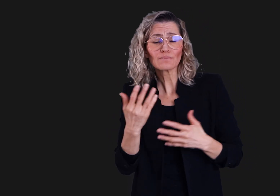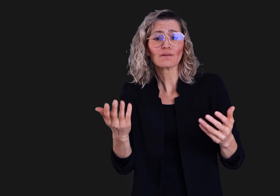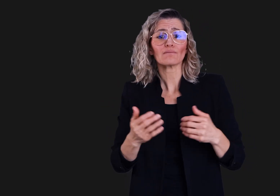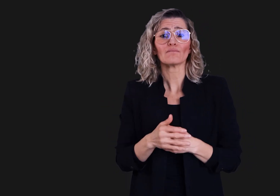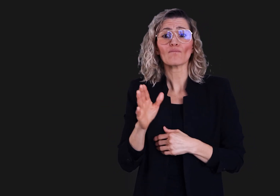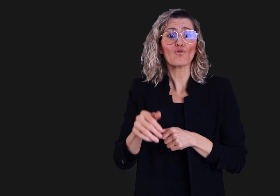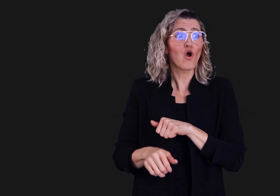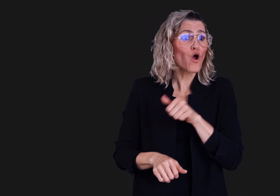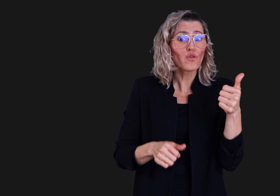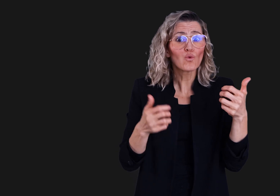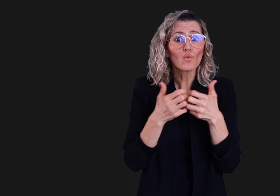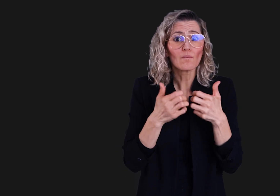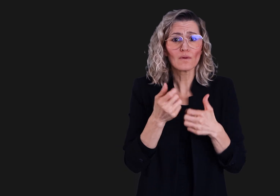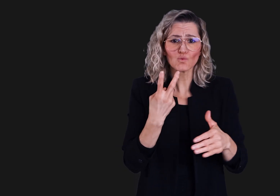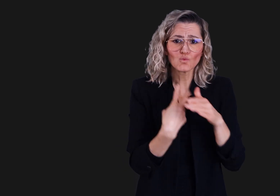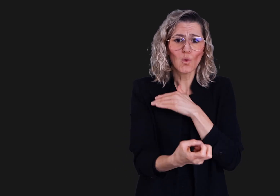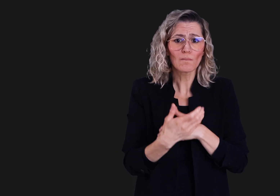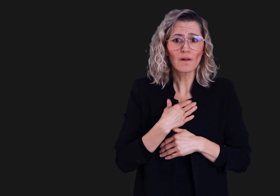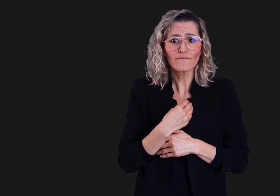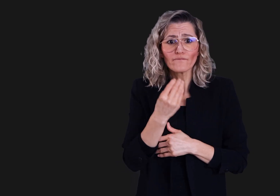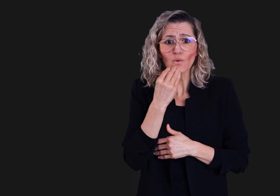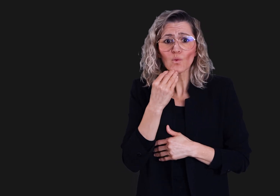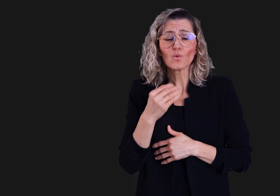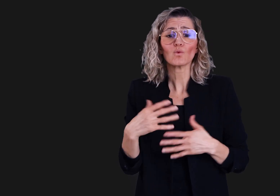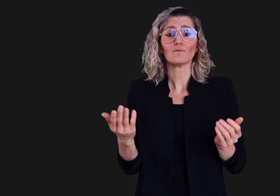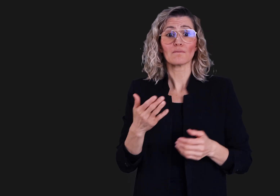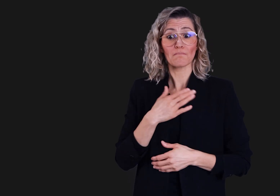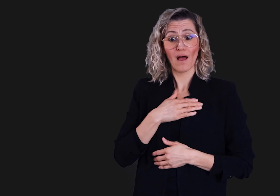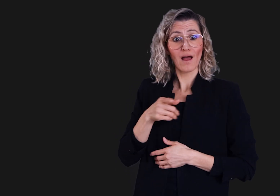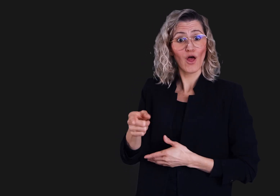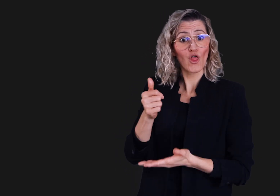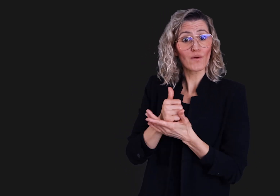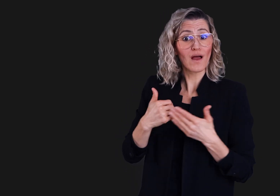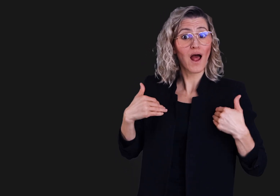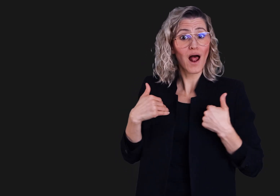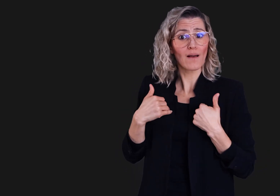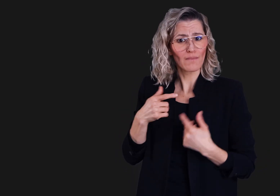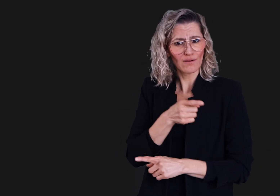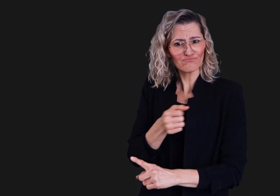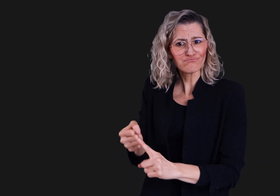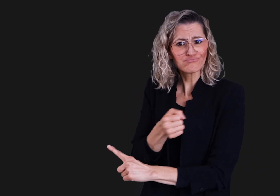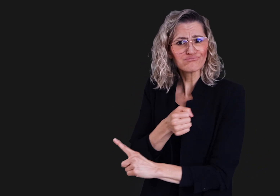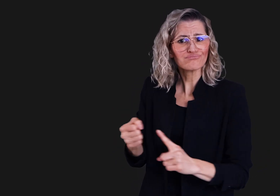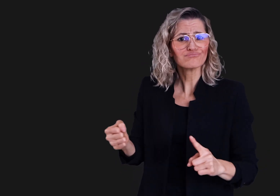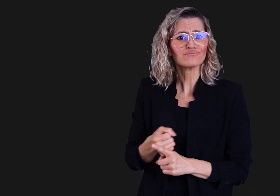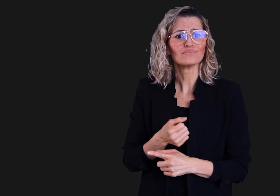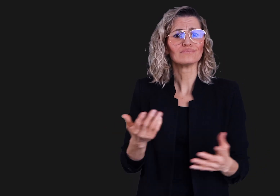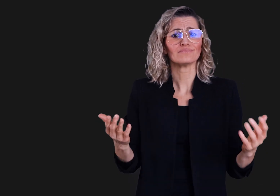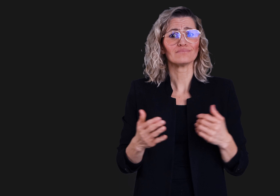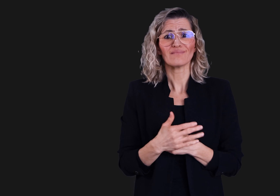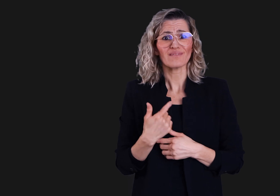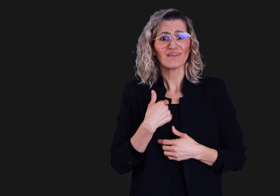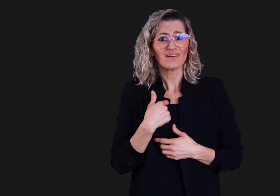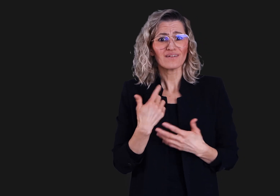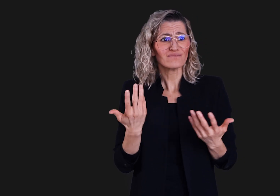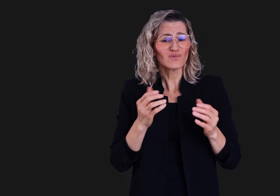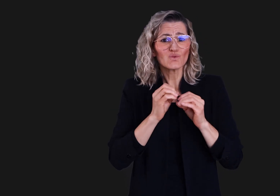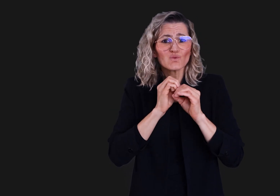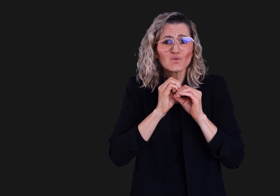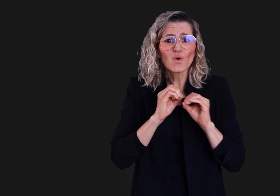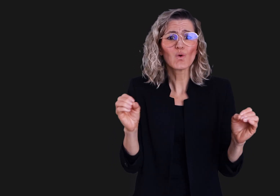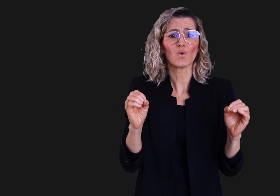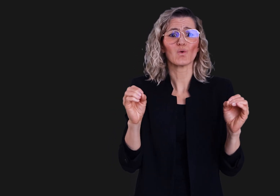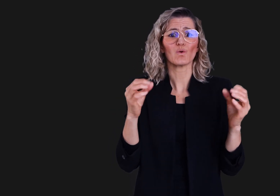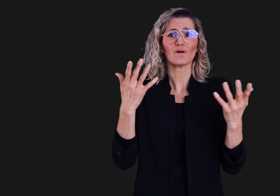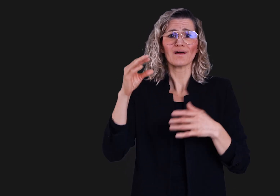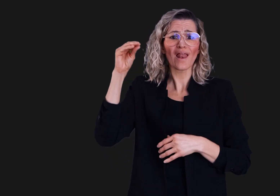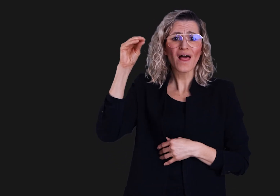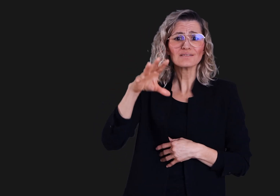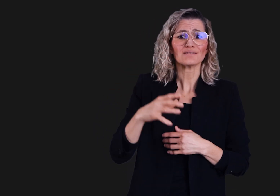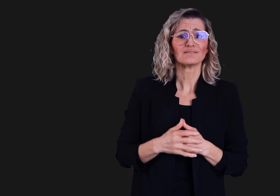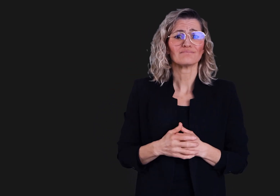where I've had my food stolen by other roommates, where my therapy animal has been abused, where I've had no light,